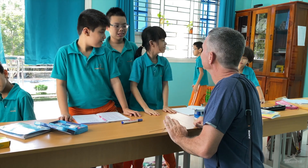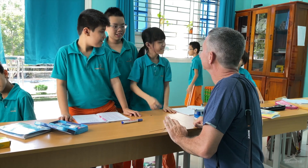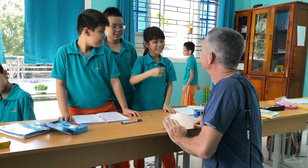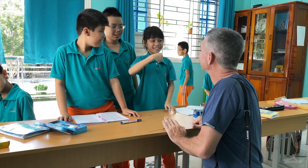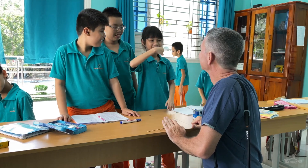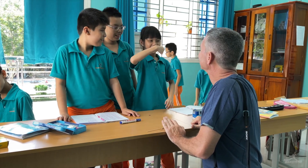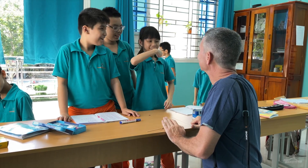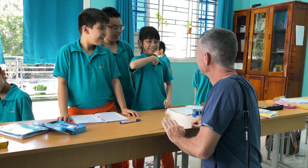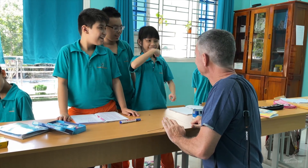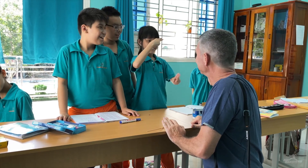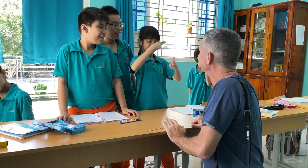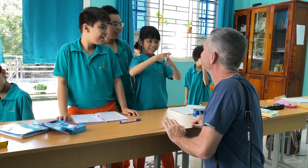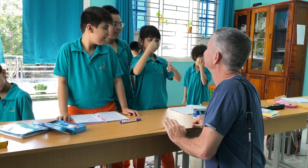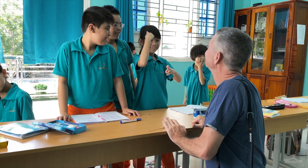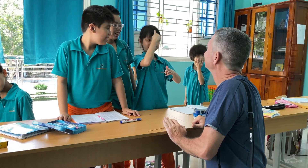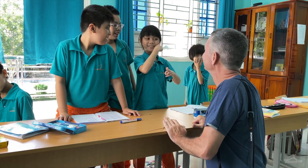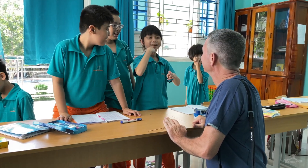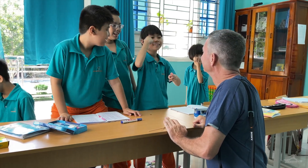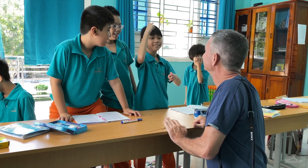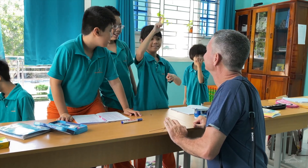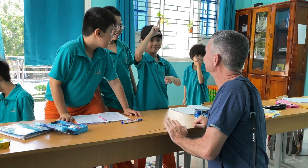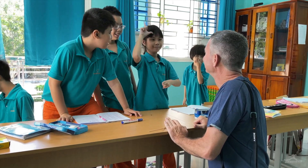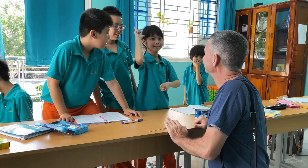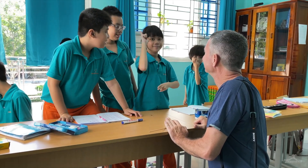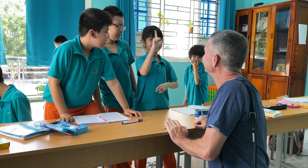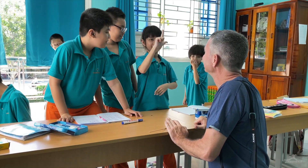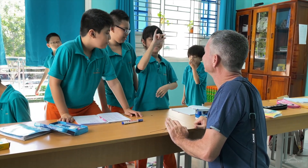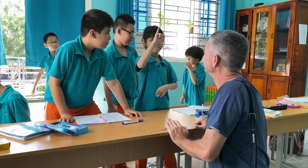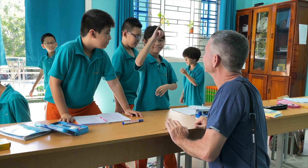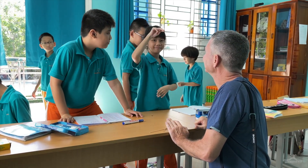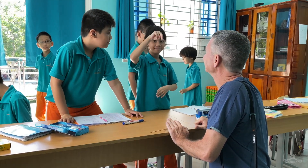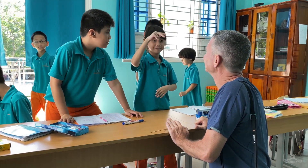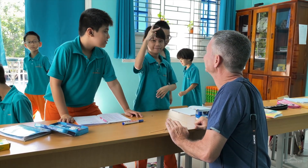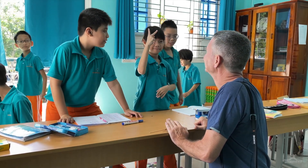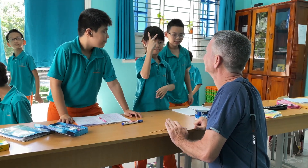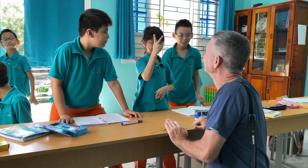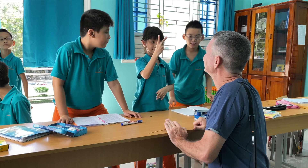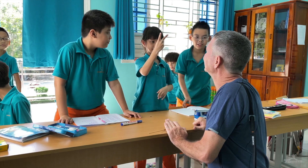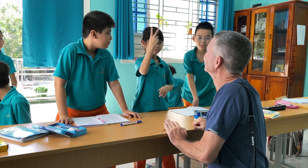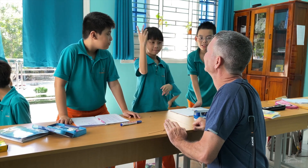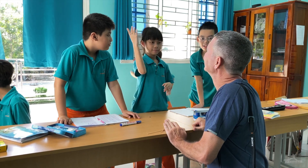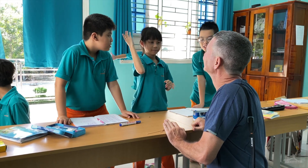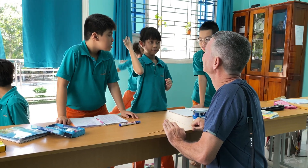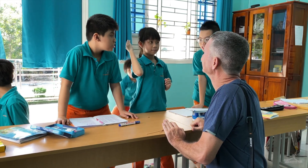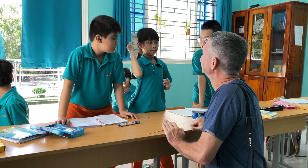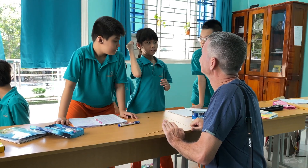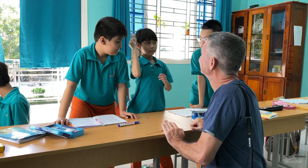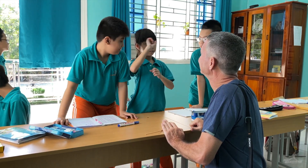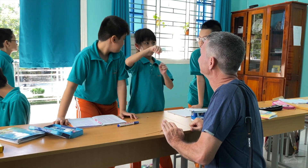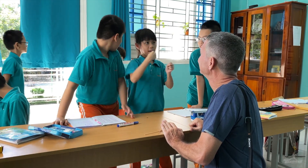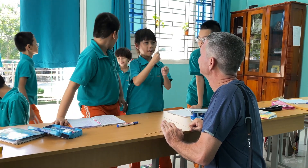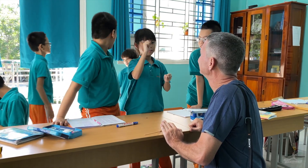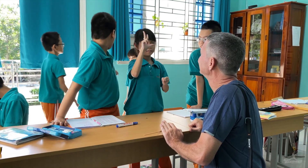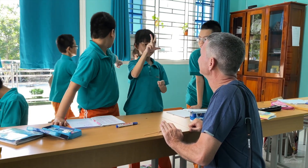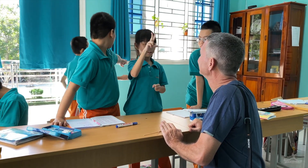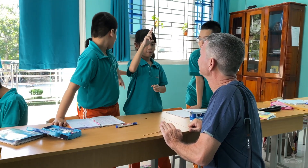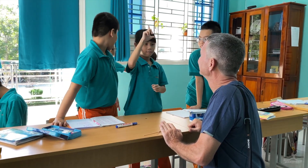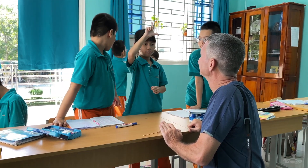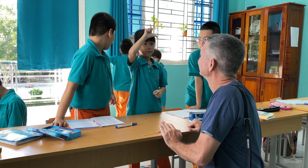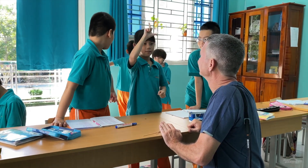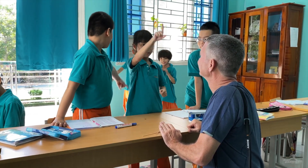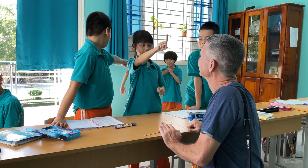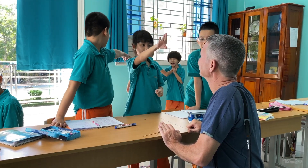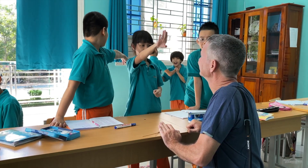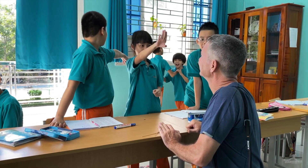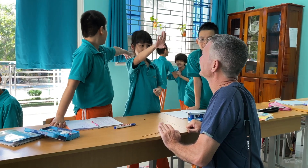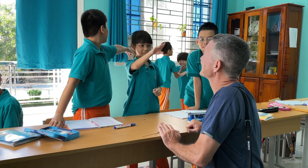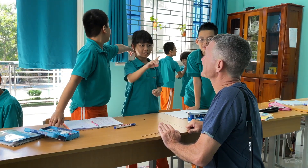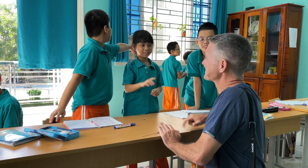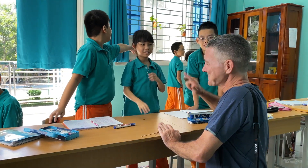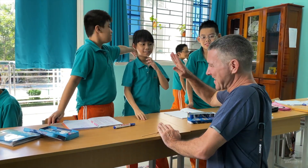My name is Linh and I am in Class 1B.